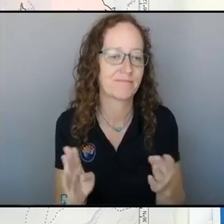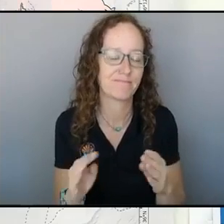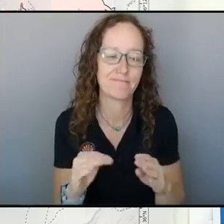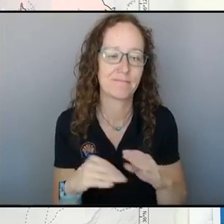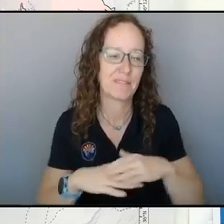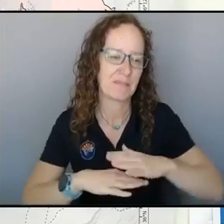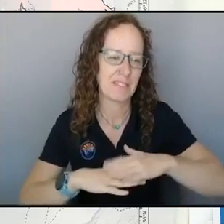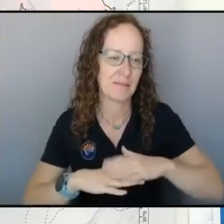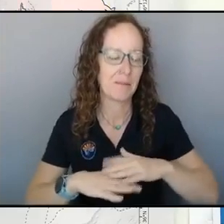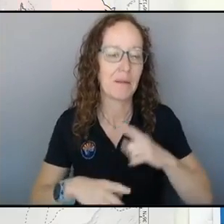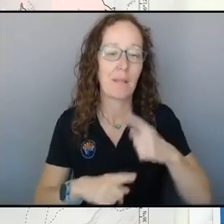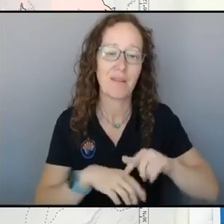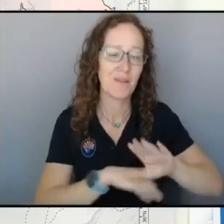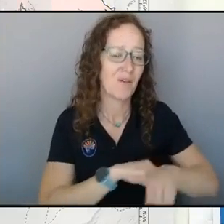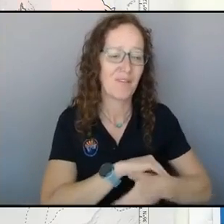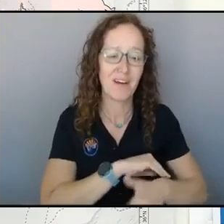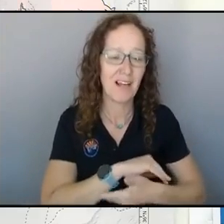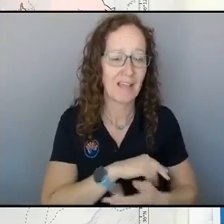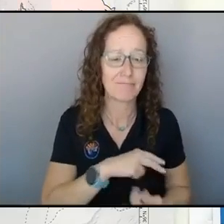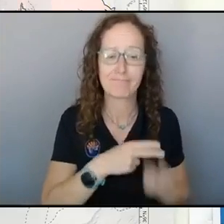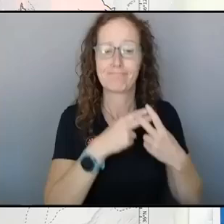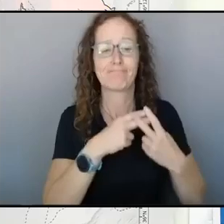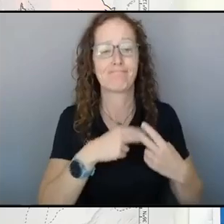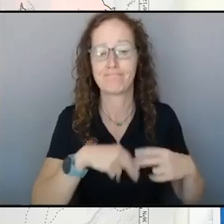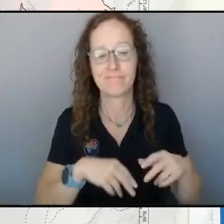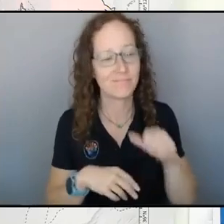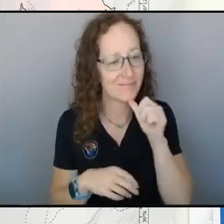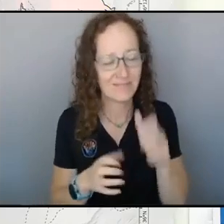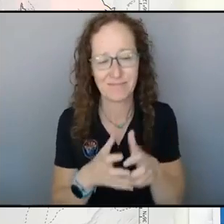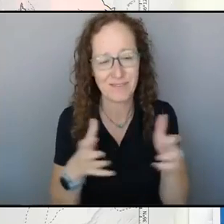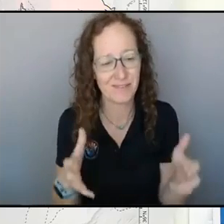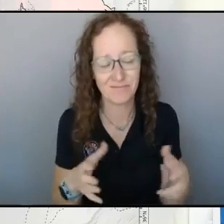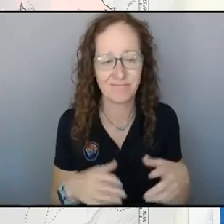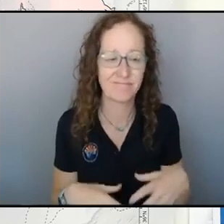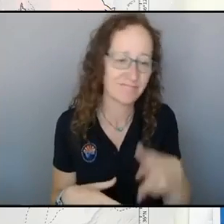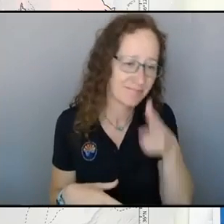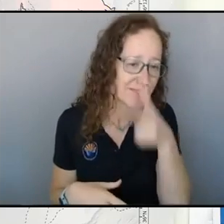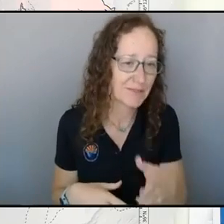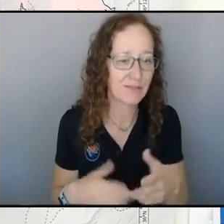recovery. Unstable again for the remainder of the week until we